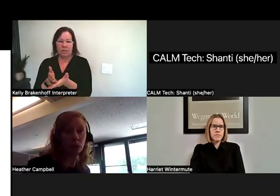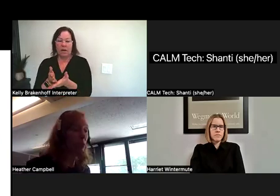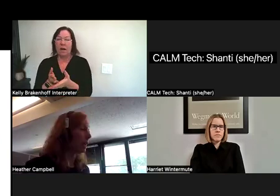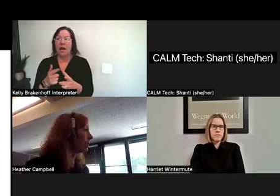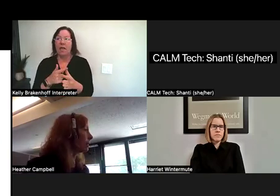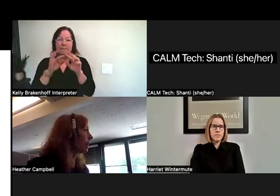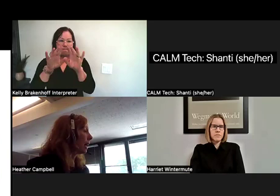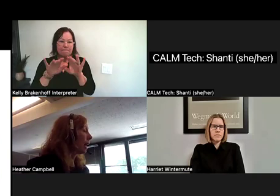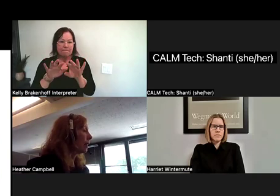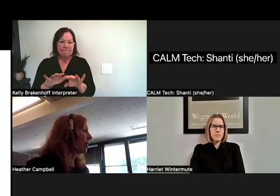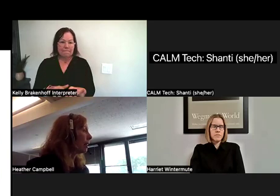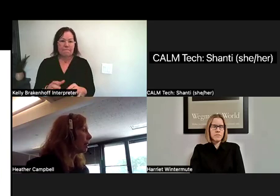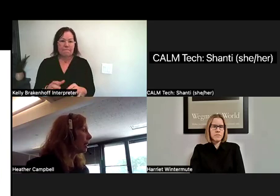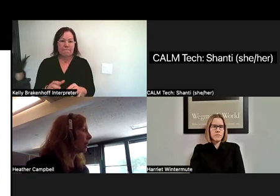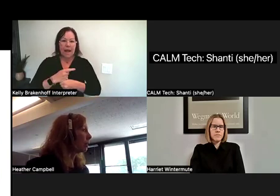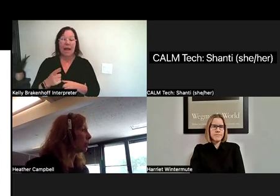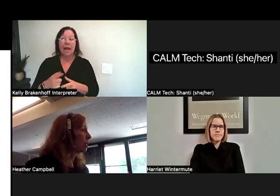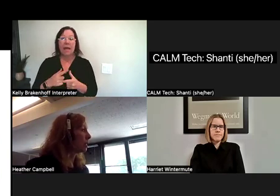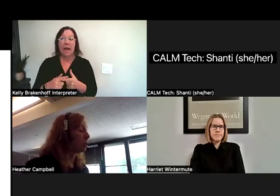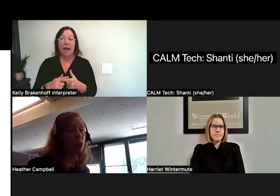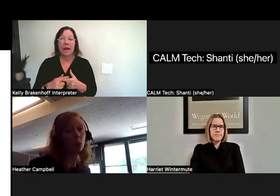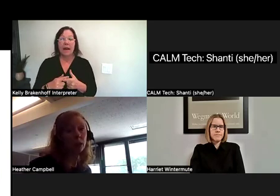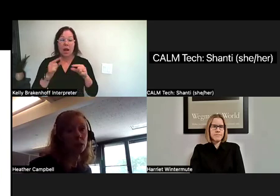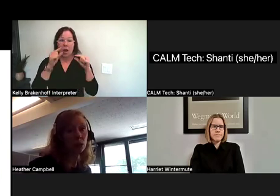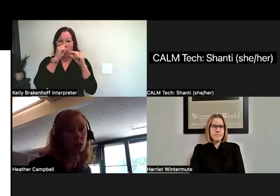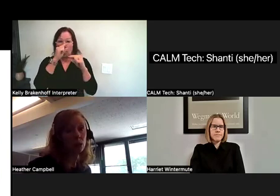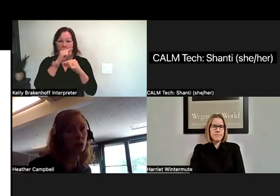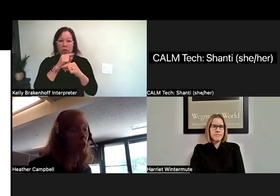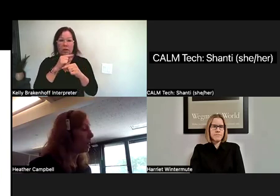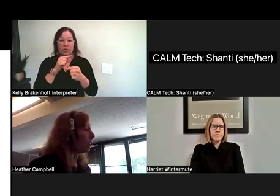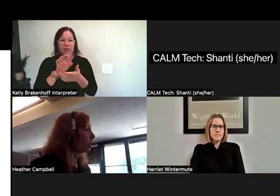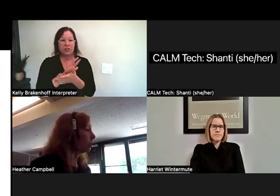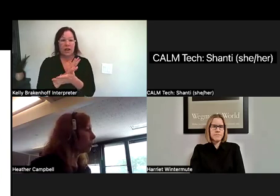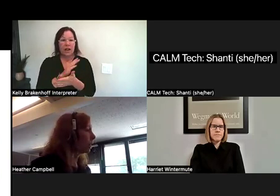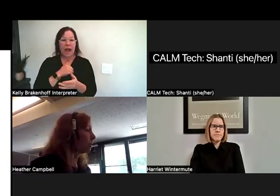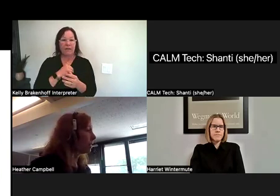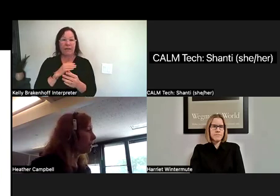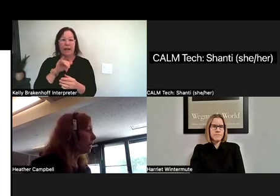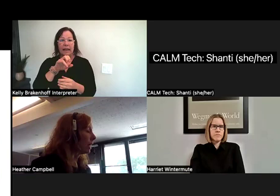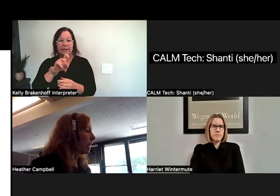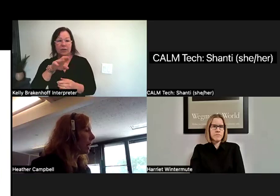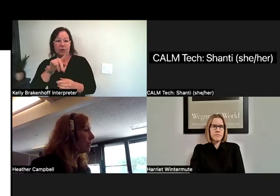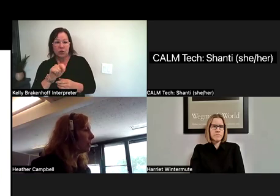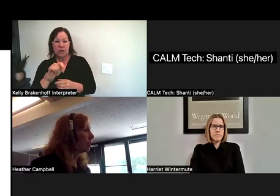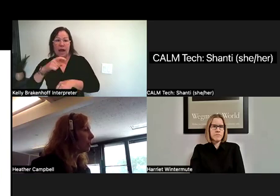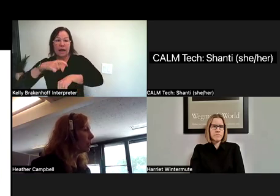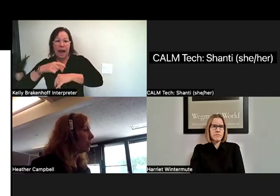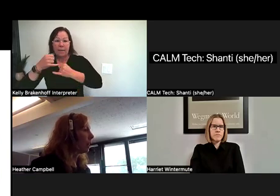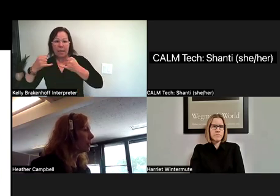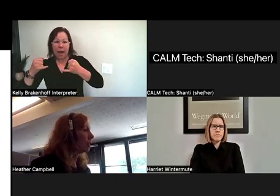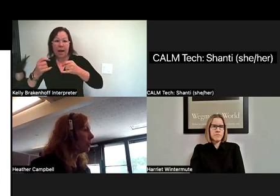those dates and in Google sheets there is a menu called insert and they will ask you